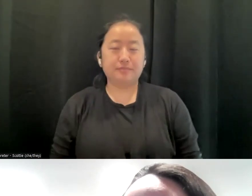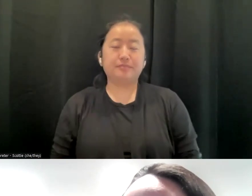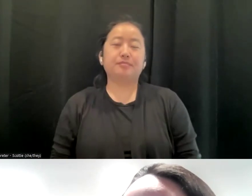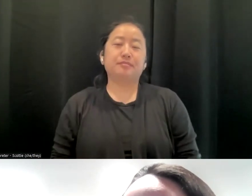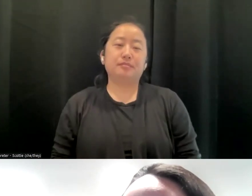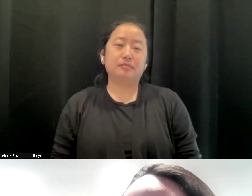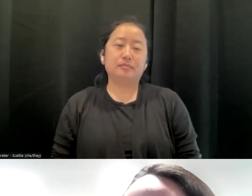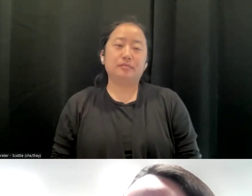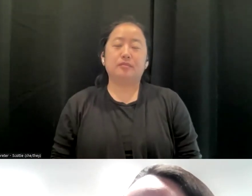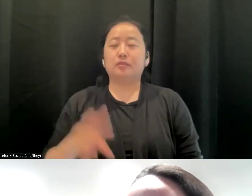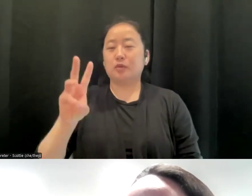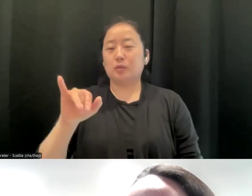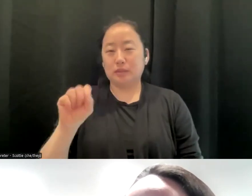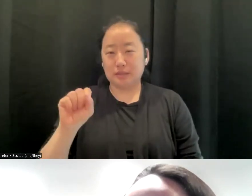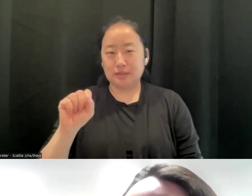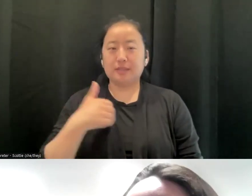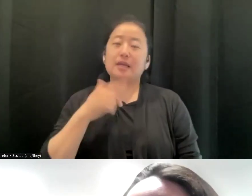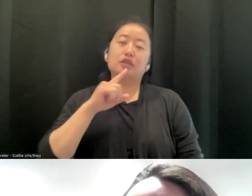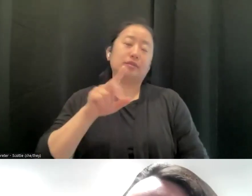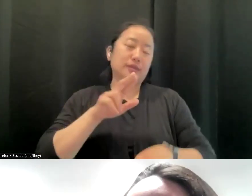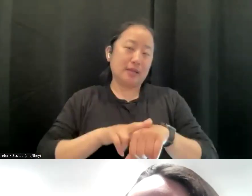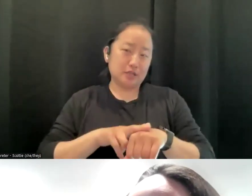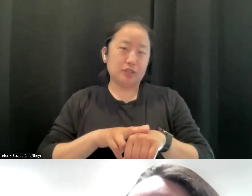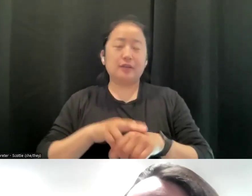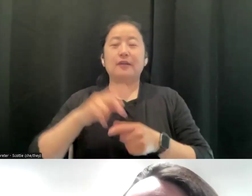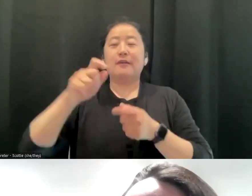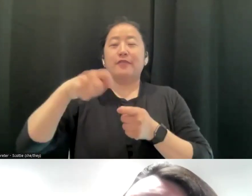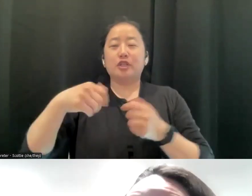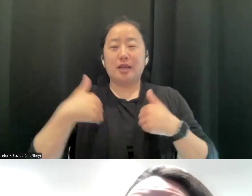Wisconsin is -- well, it's also national, I believe, fishing no boundaries was highlighted,